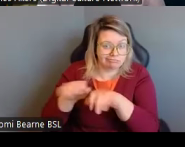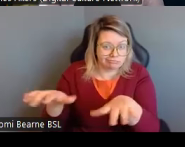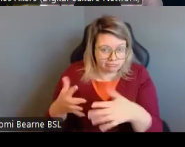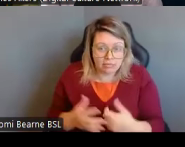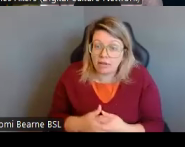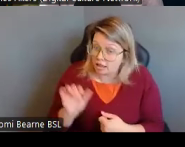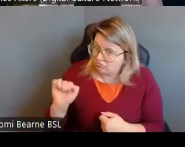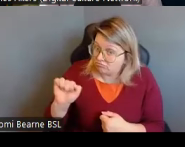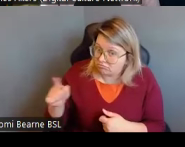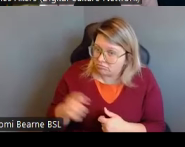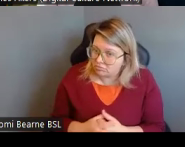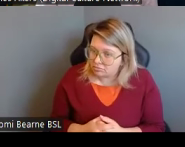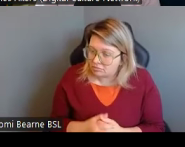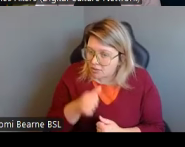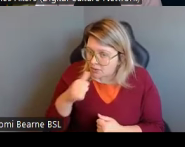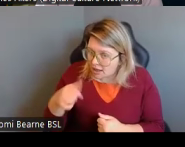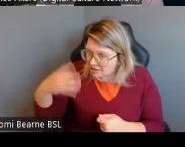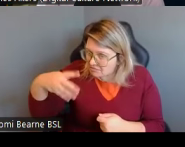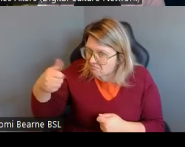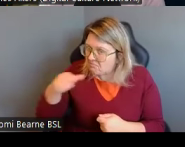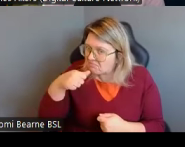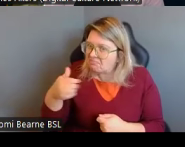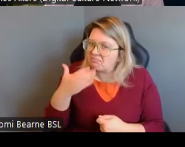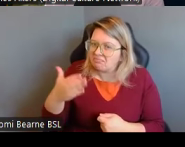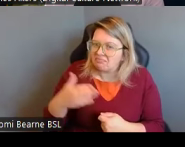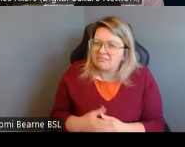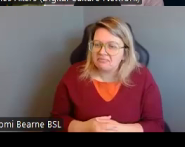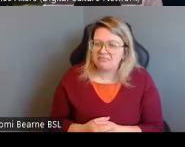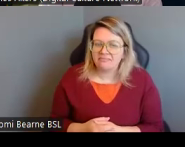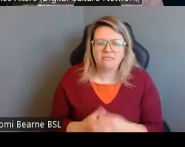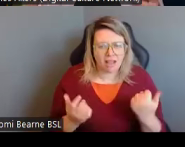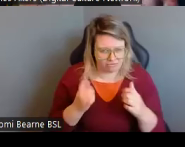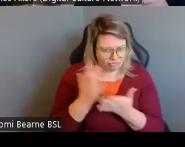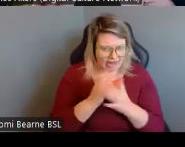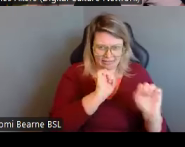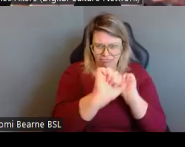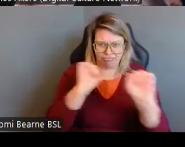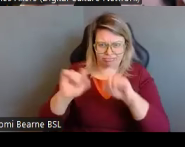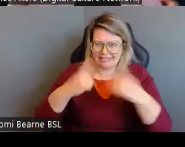Nice. Thank you for sharing that, it's great. They're all quite different. There's a lot of different things in there.